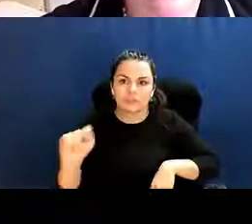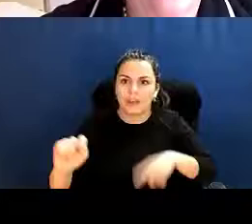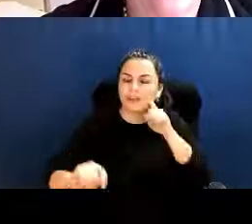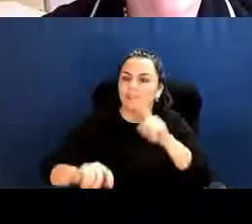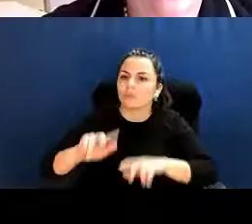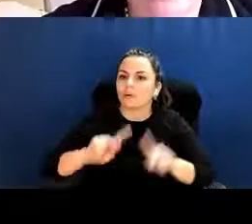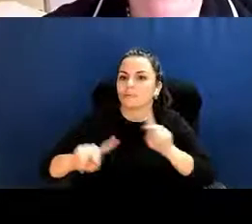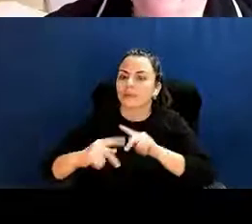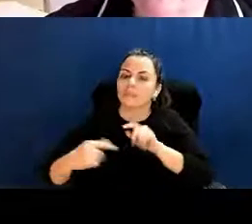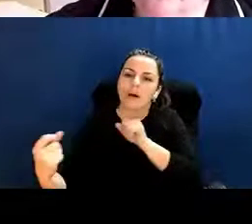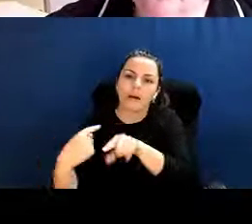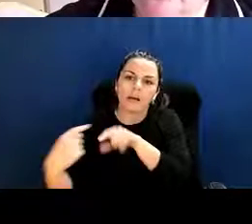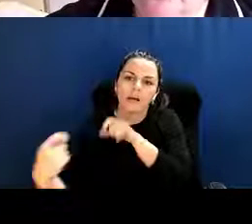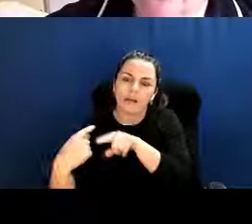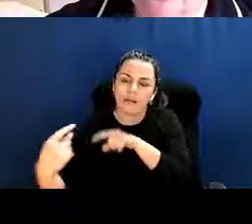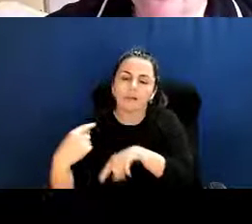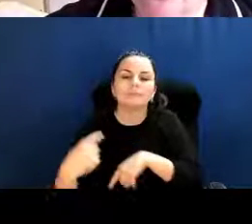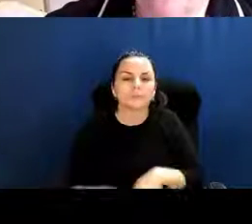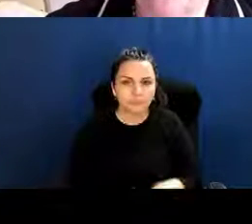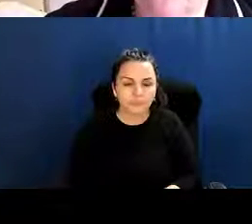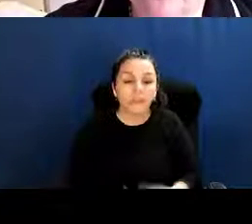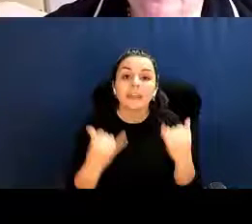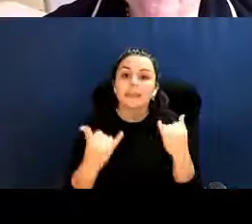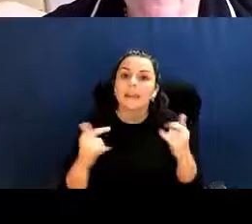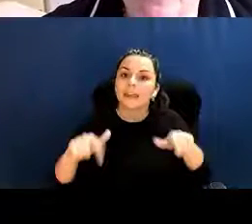and I will now turn it over to Dr. Lau.